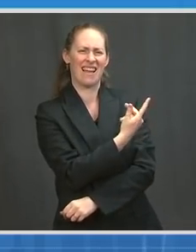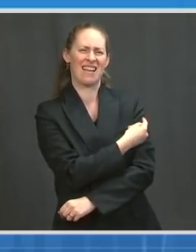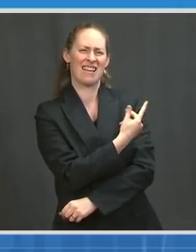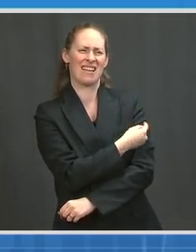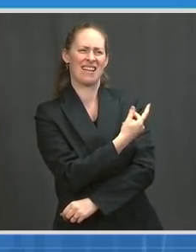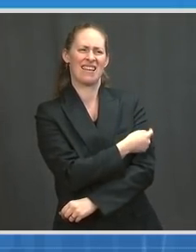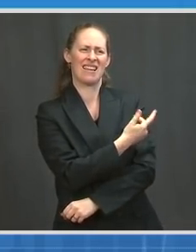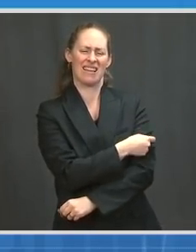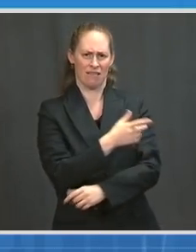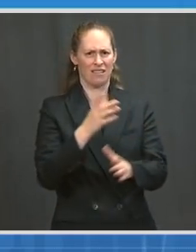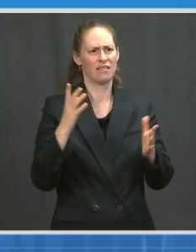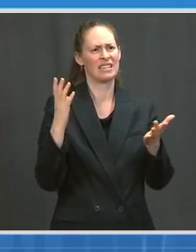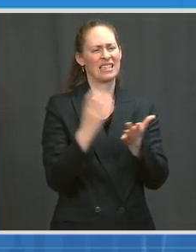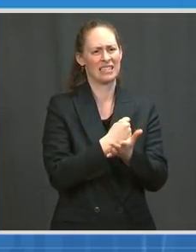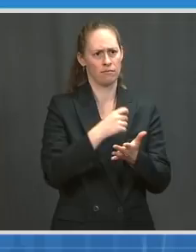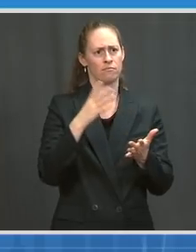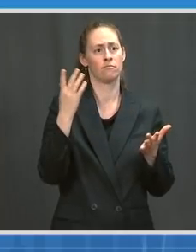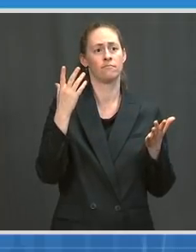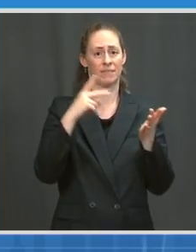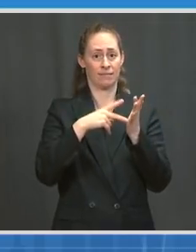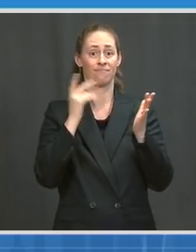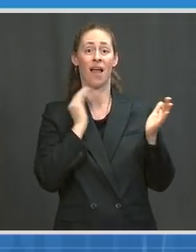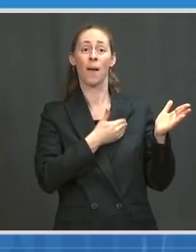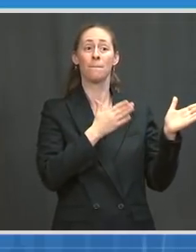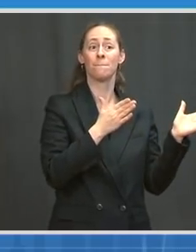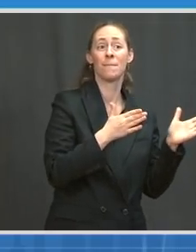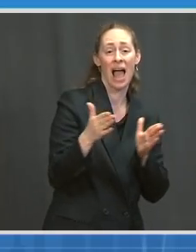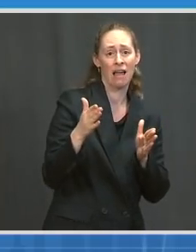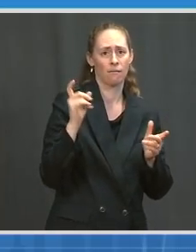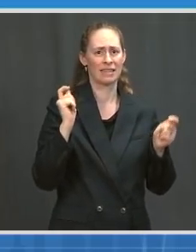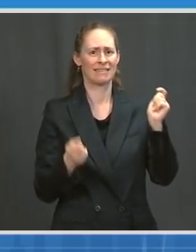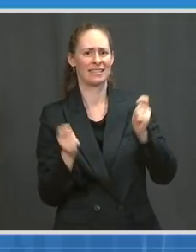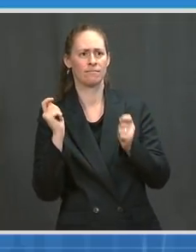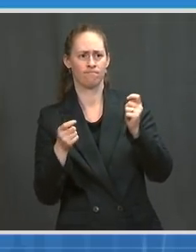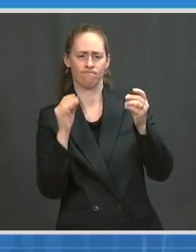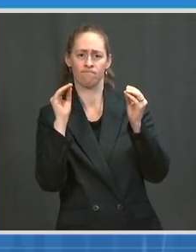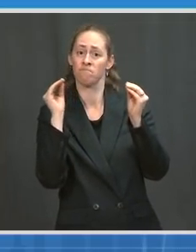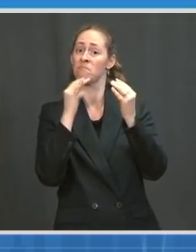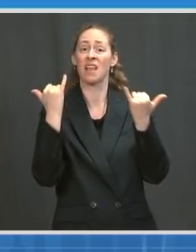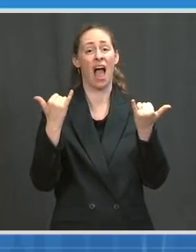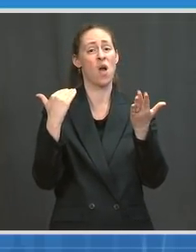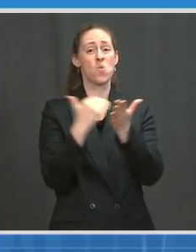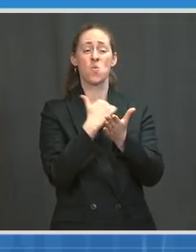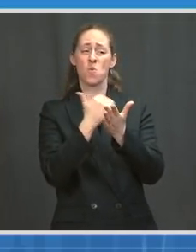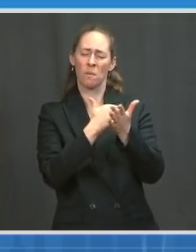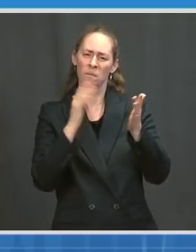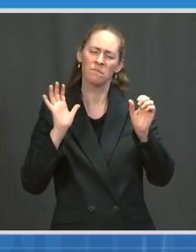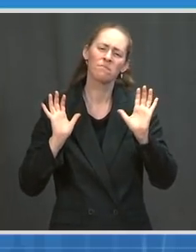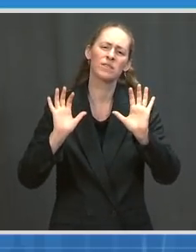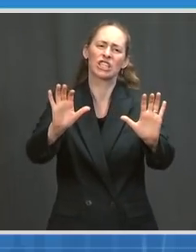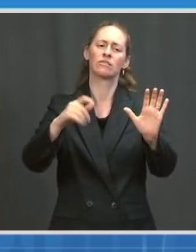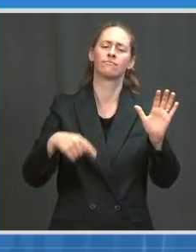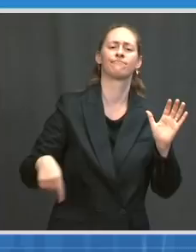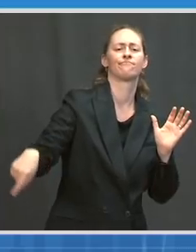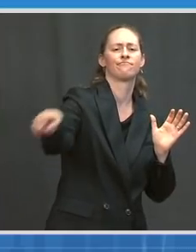until we have a critical mass of people vaccinated. More specifically, we need to keep vaccinating people,